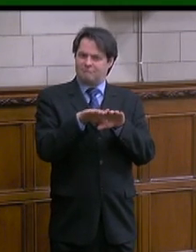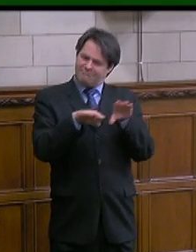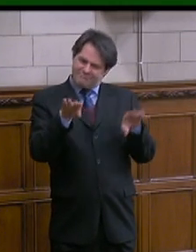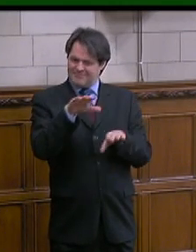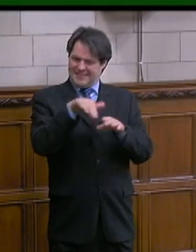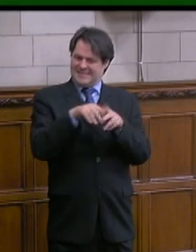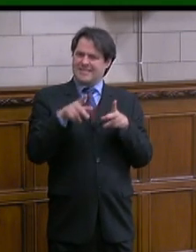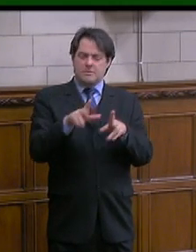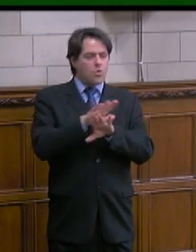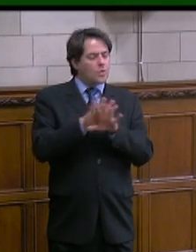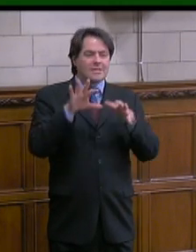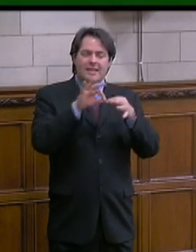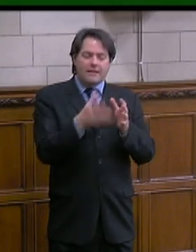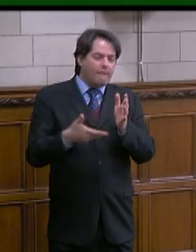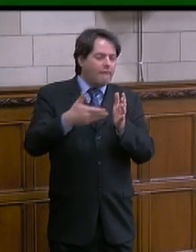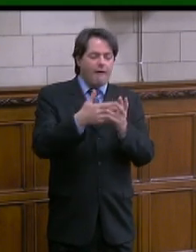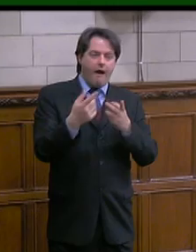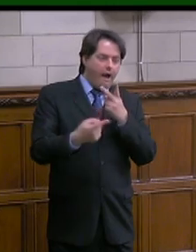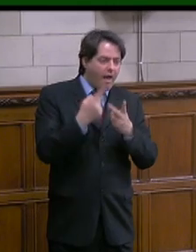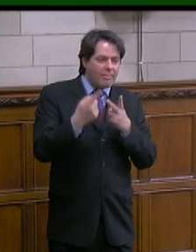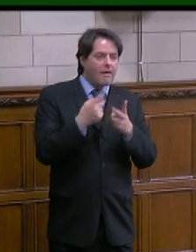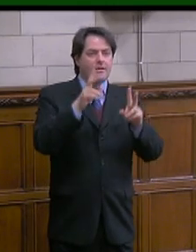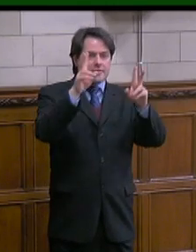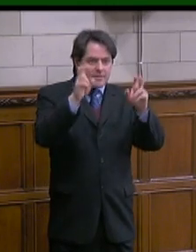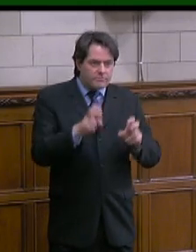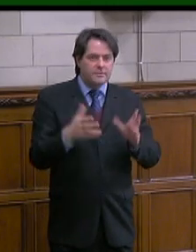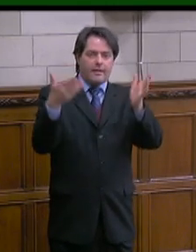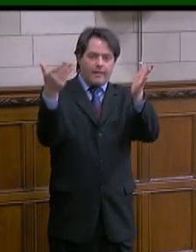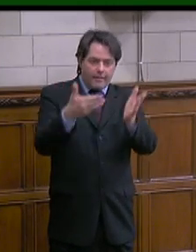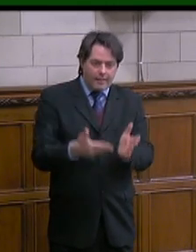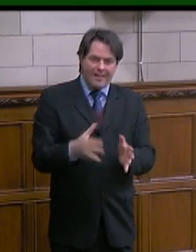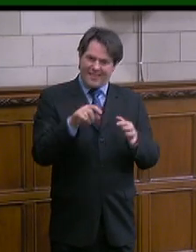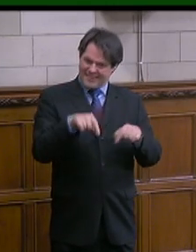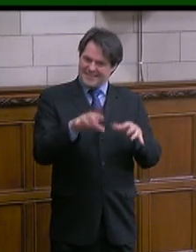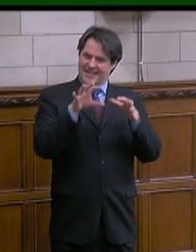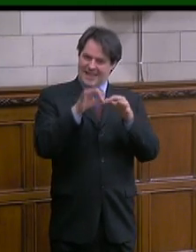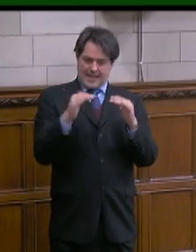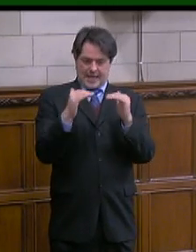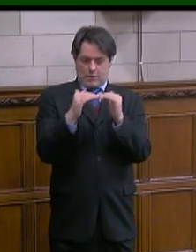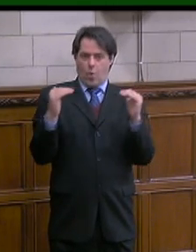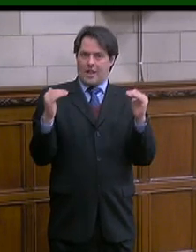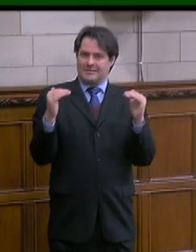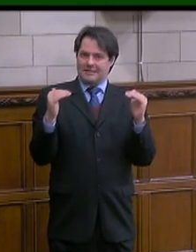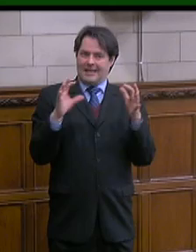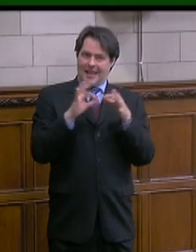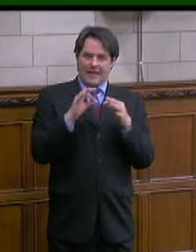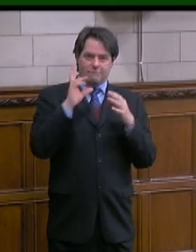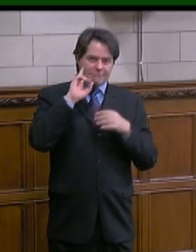This is not about adding another subject to the curriculum but attaining equality for people who are hearing impaired.